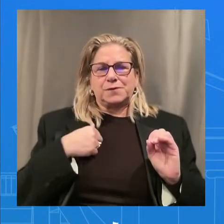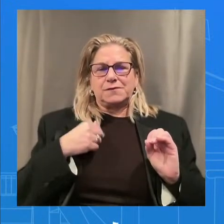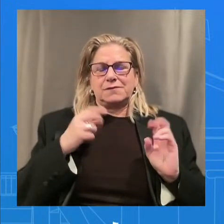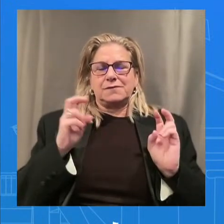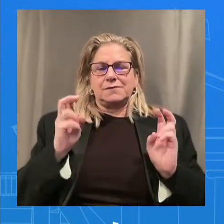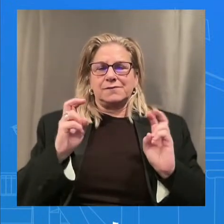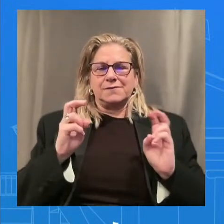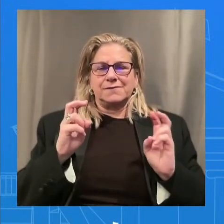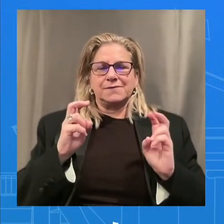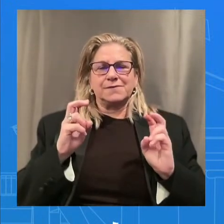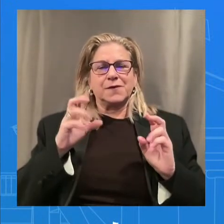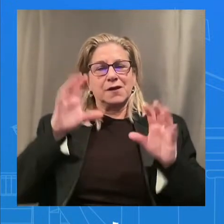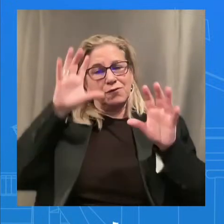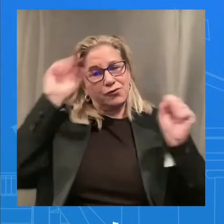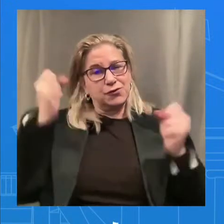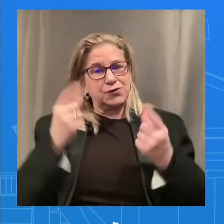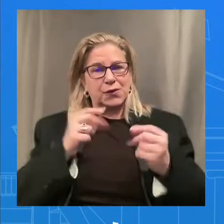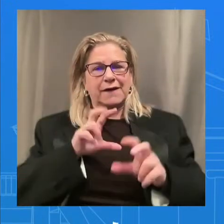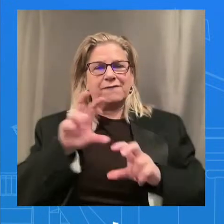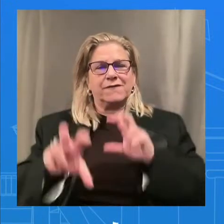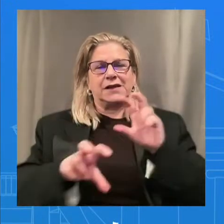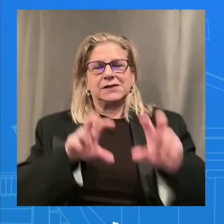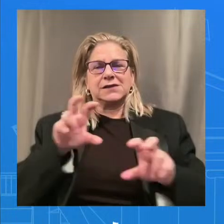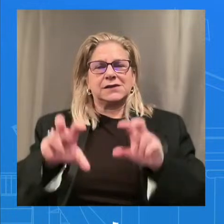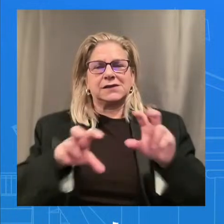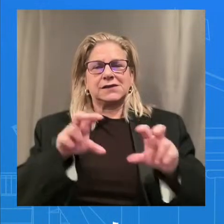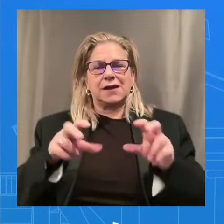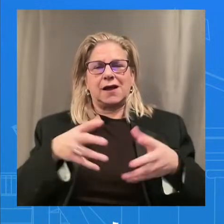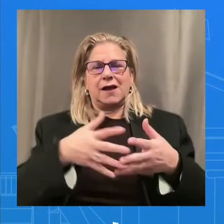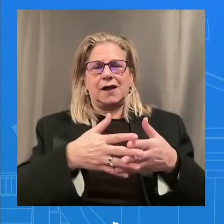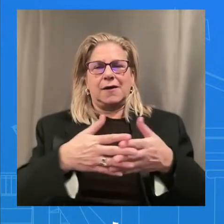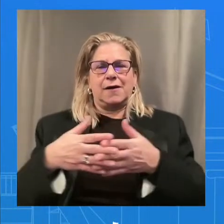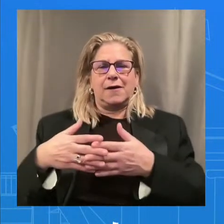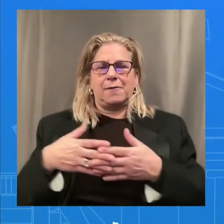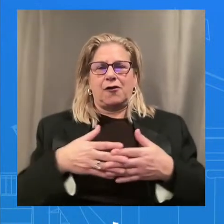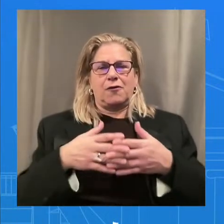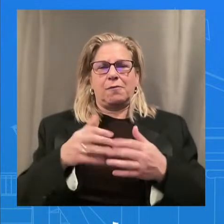to produce the world’s most advanced semiconductors and other strategic technologies.